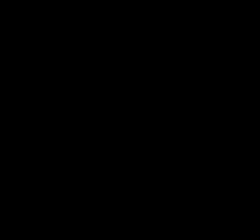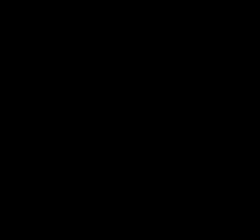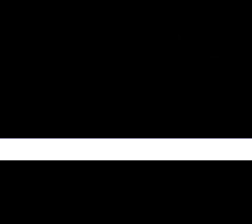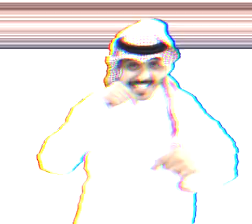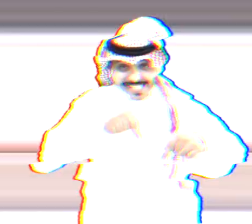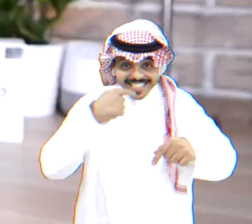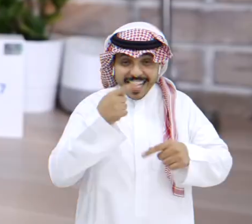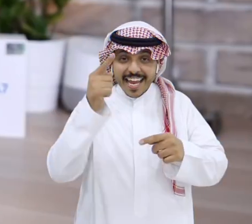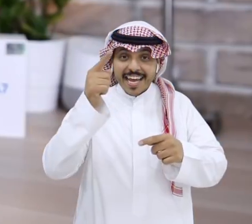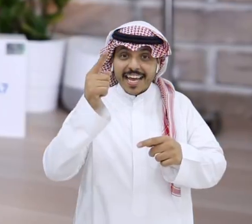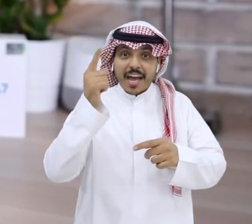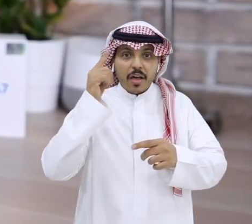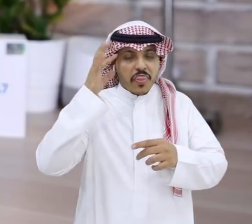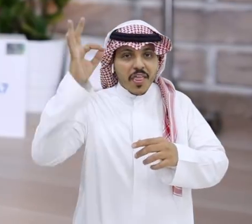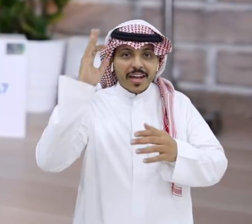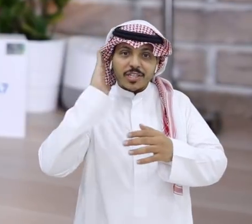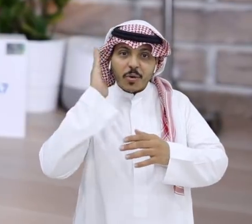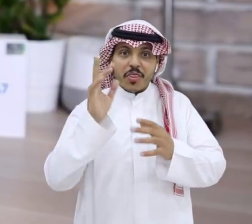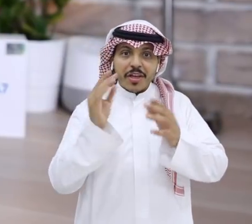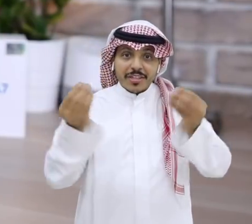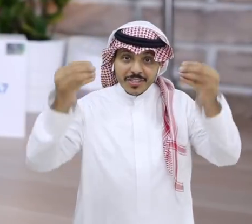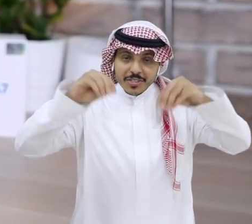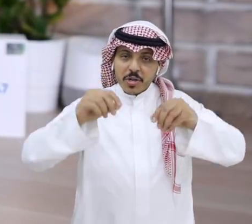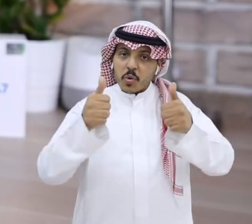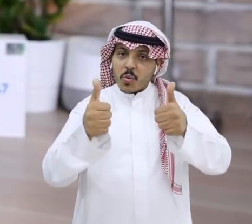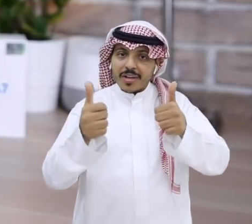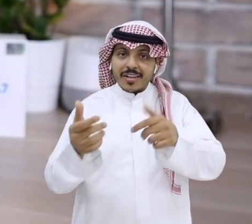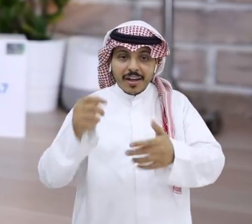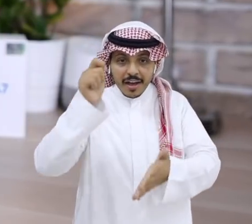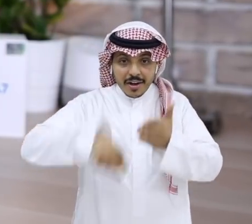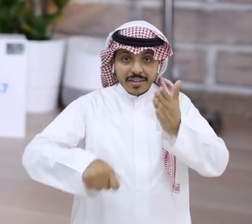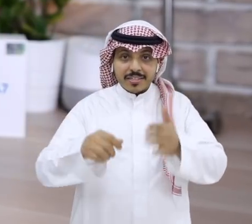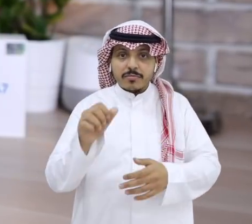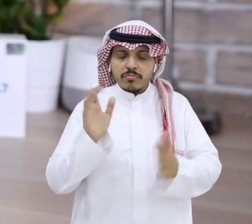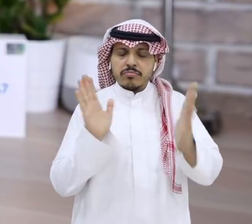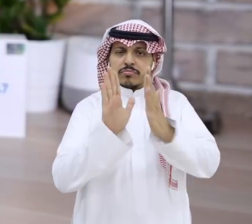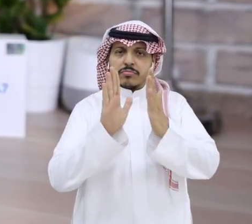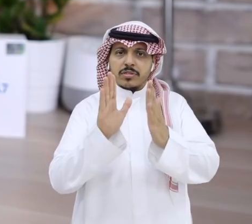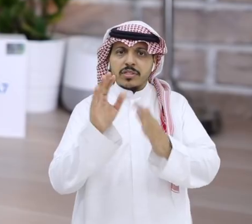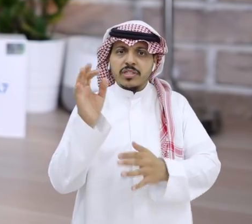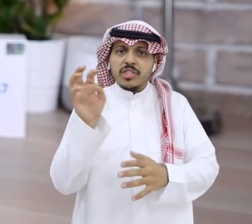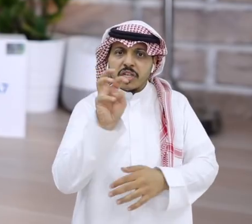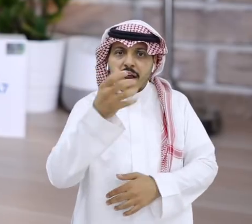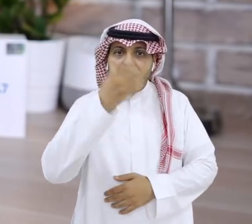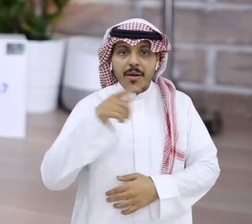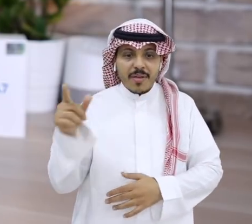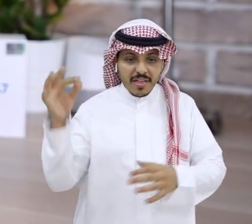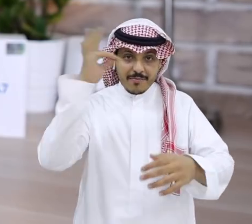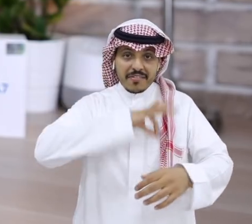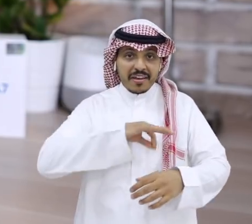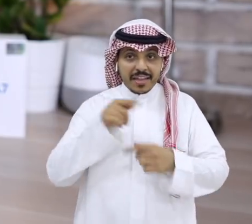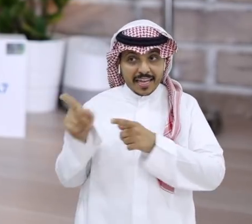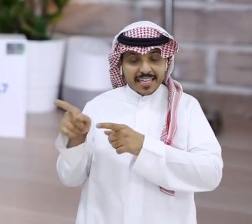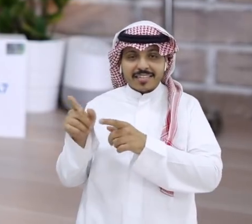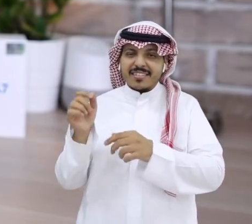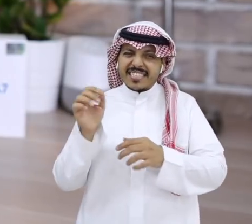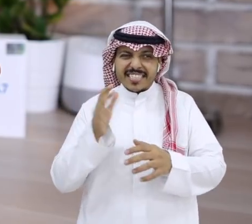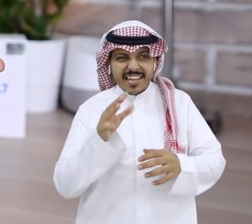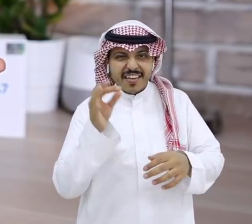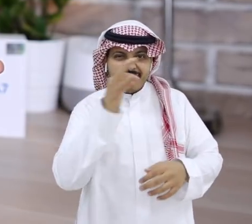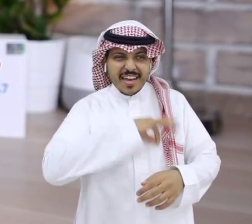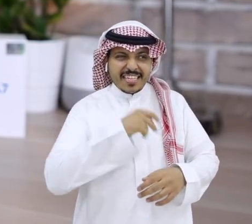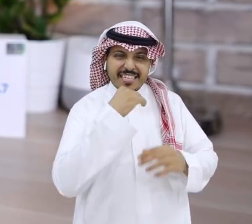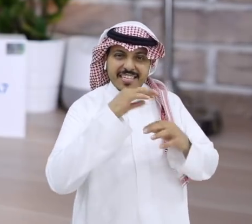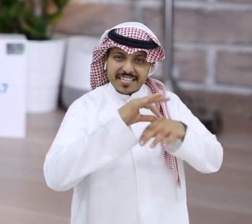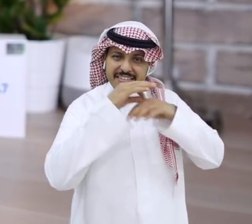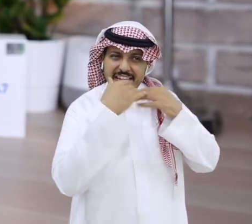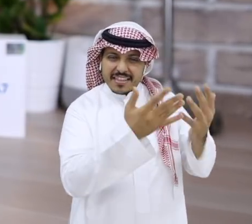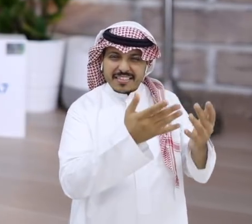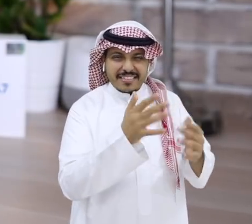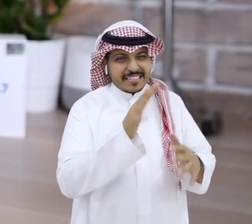As this year is the best phone year, shocking decisions from Apple in their favor and against public favor.